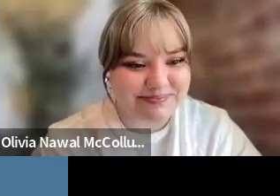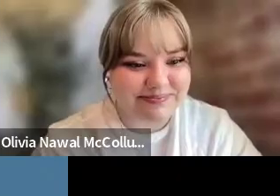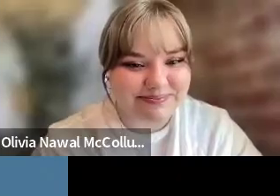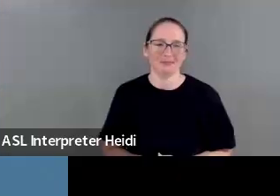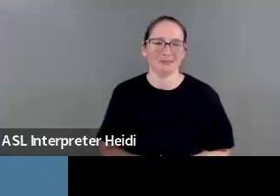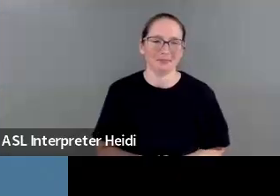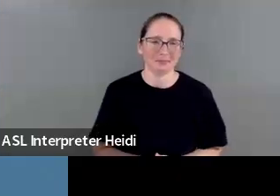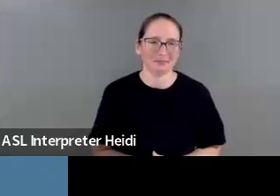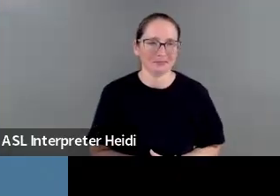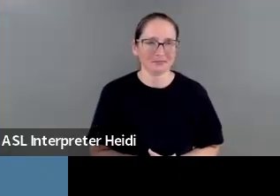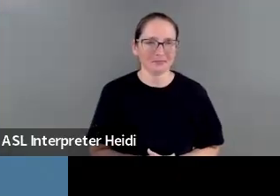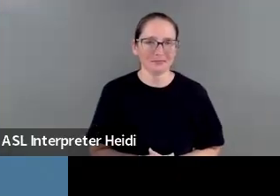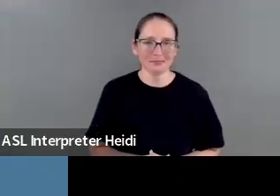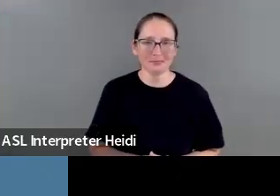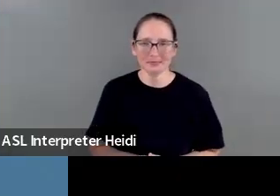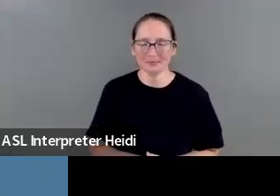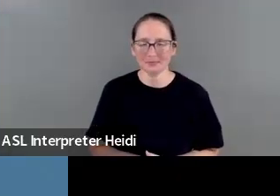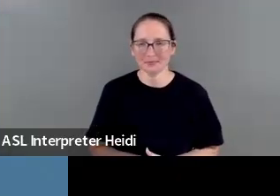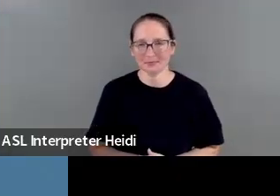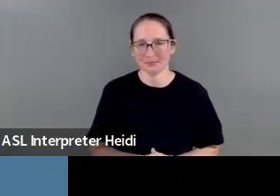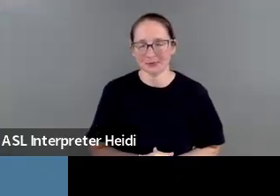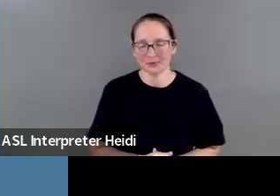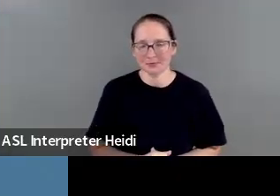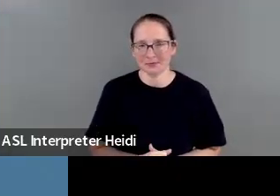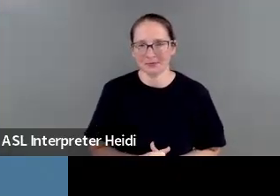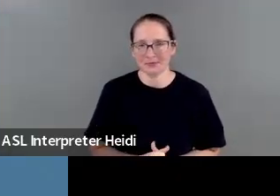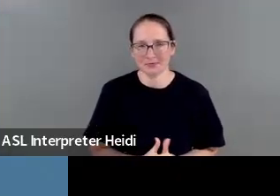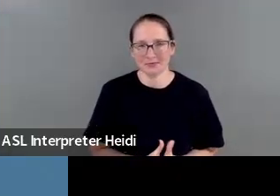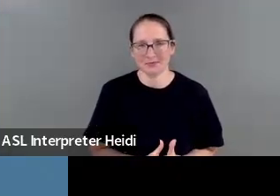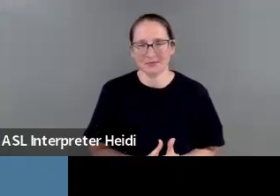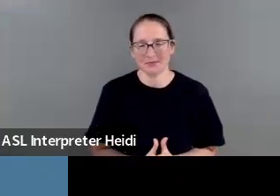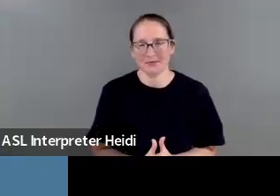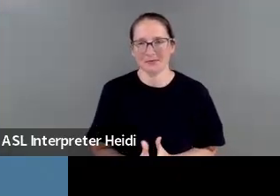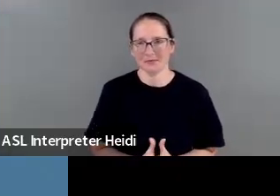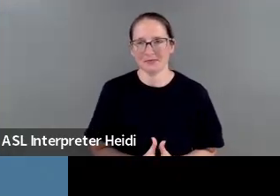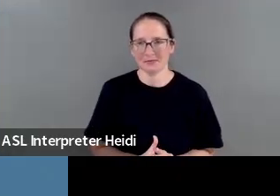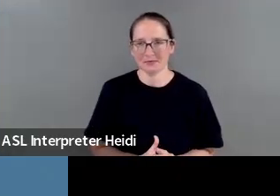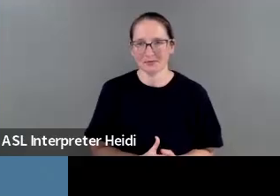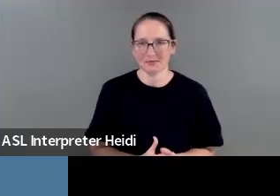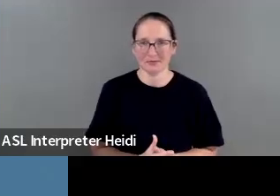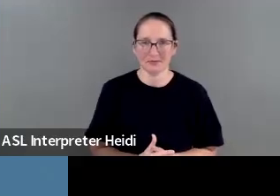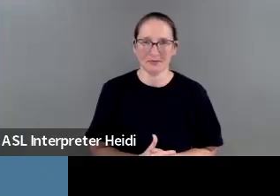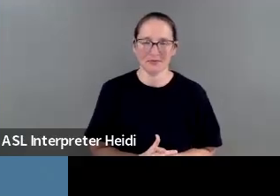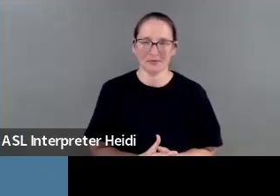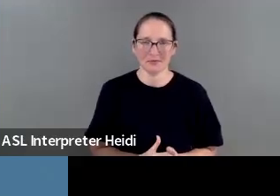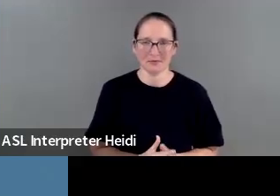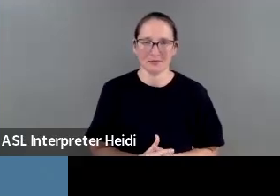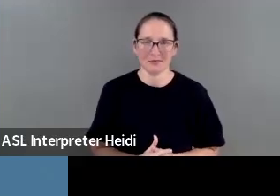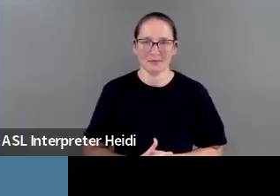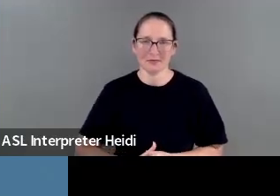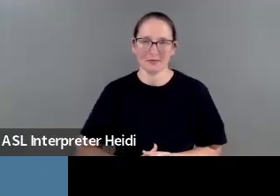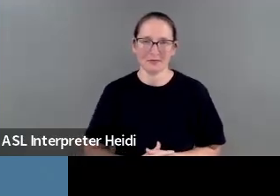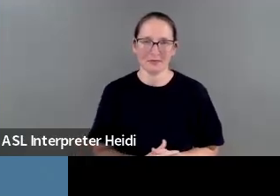pharmacies are well equipped for an